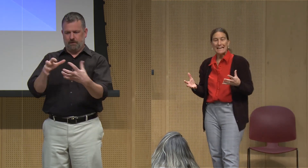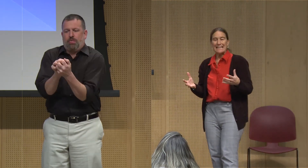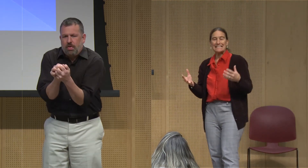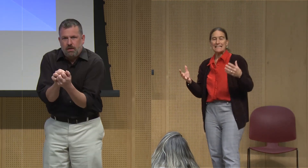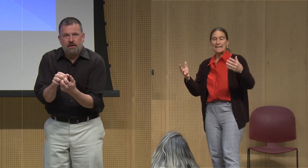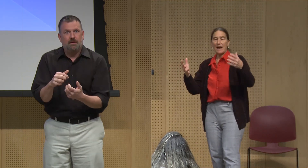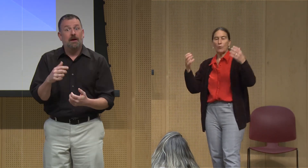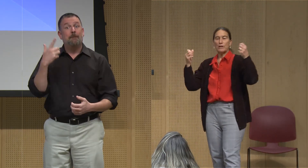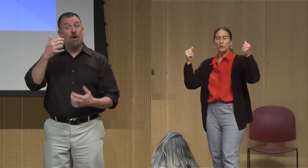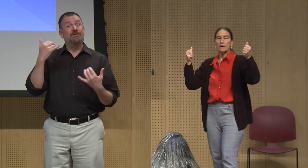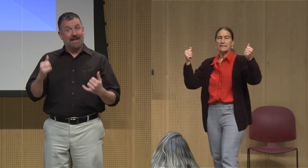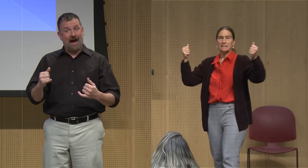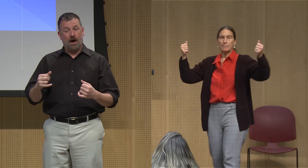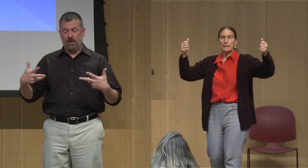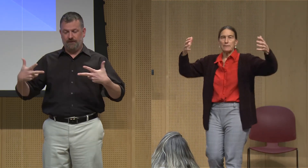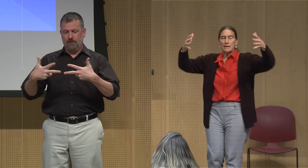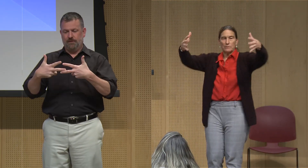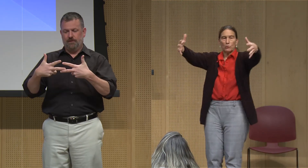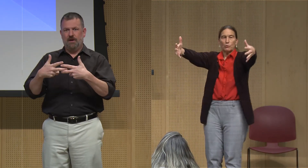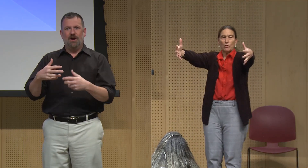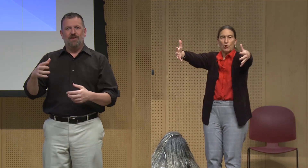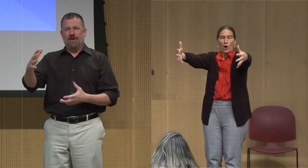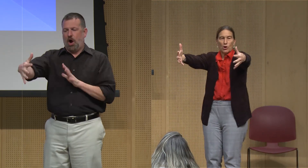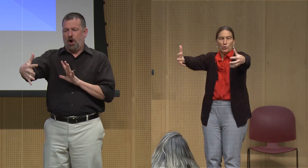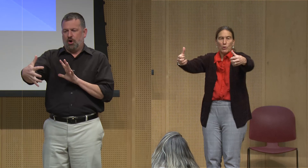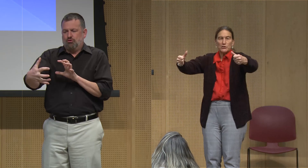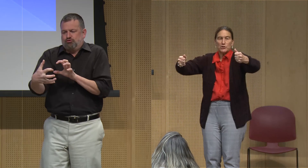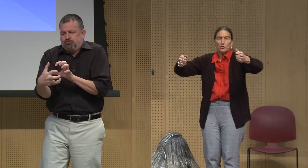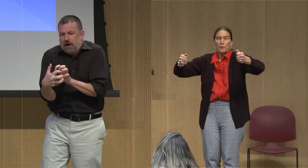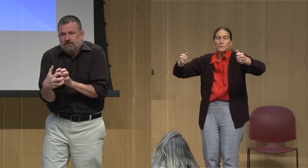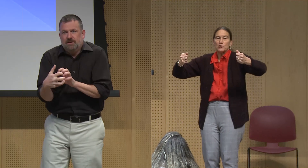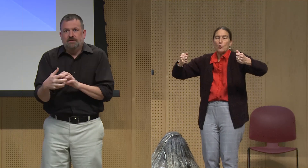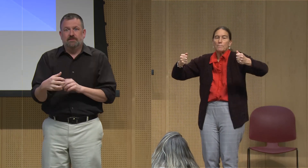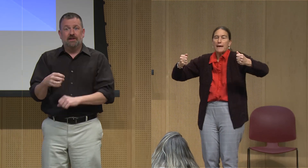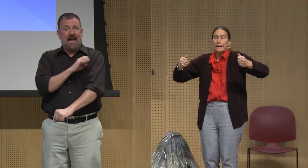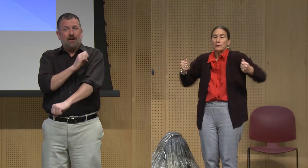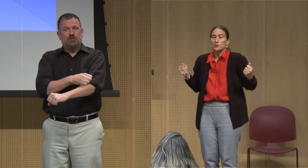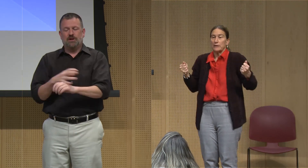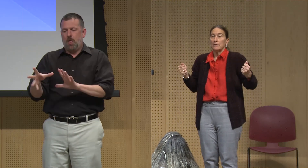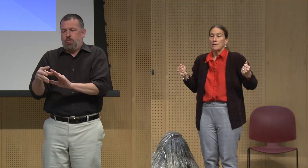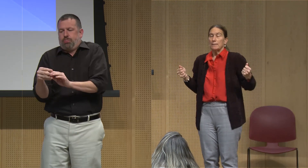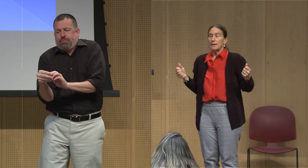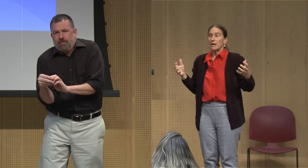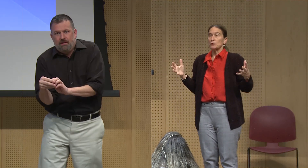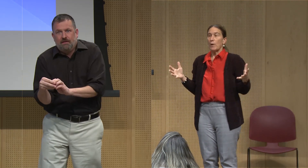THAT NOW WHEN YOU HIT SOMEBODY YOUR CAR CRUSHES TO ABSORB THAT ENERGY BECAUSE WHEN YOU